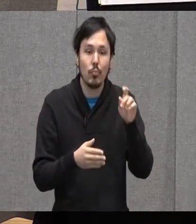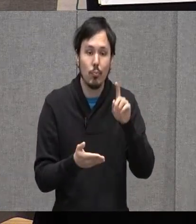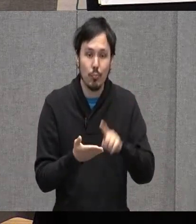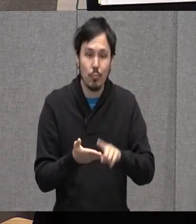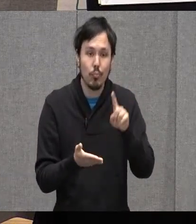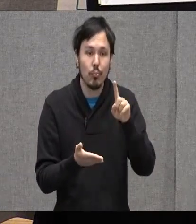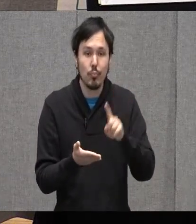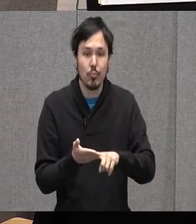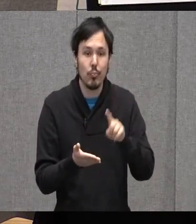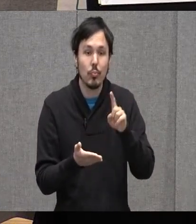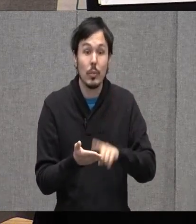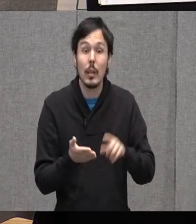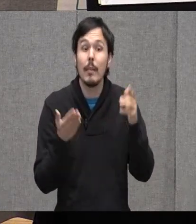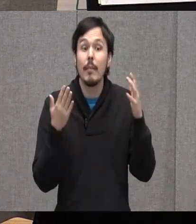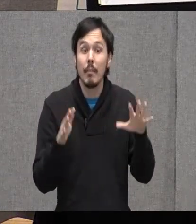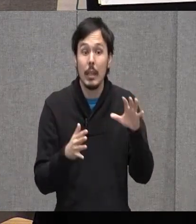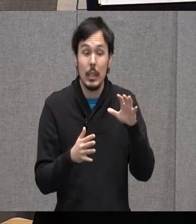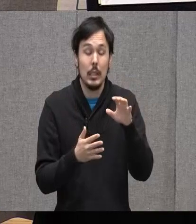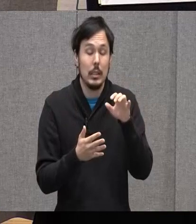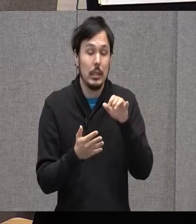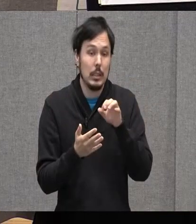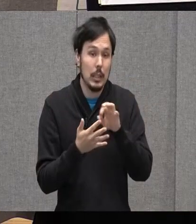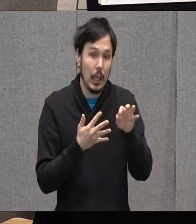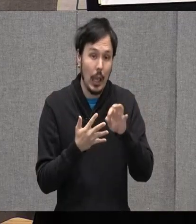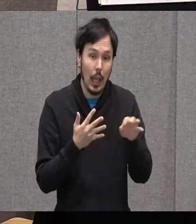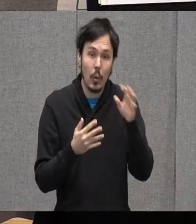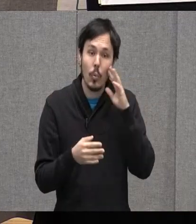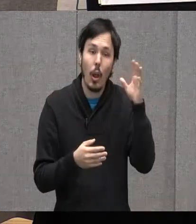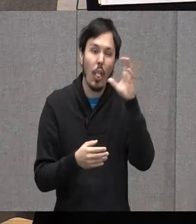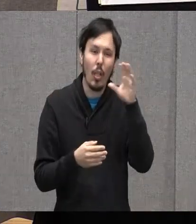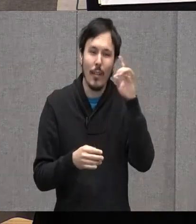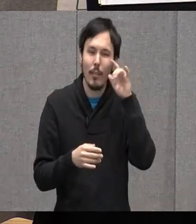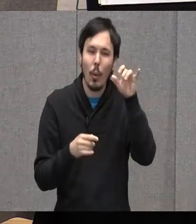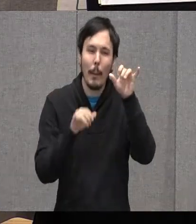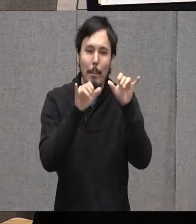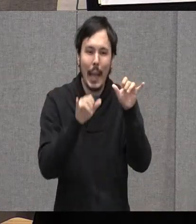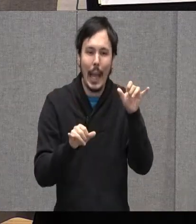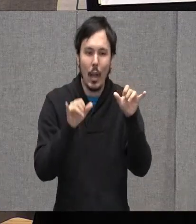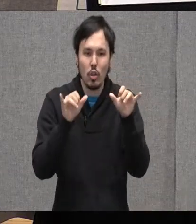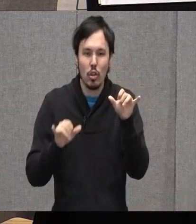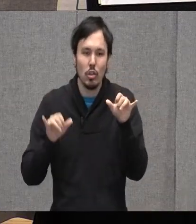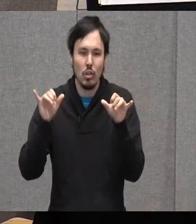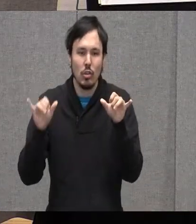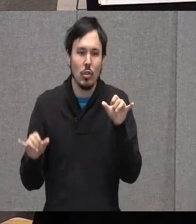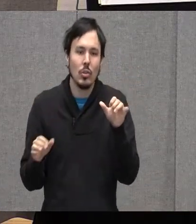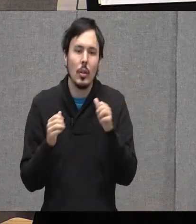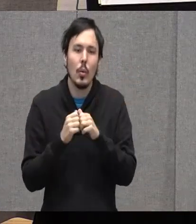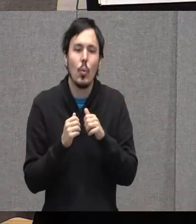we're going to be looking for patterns in the numbers. And so today, we'll be counting by 20s